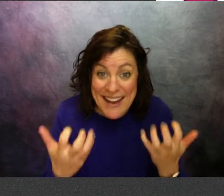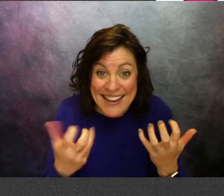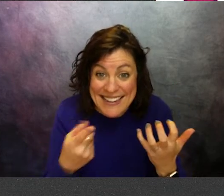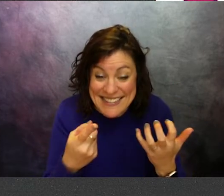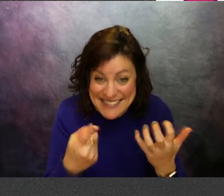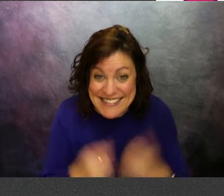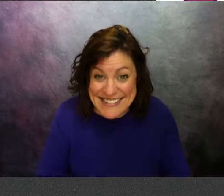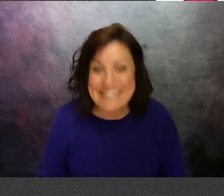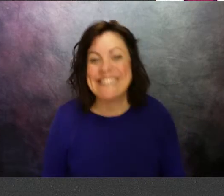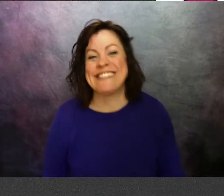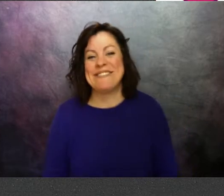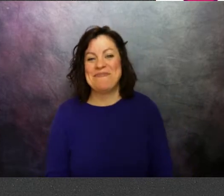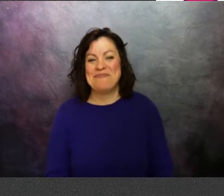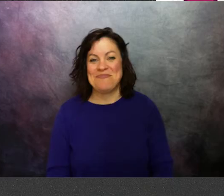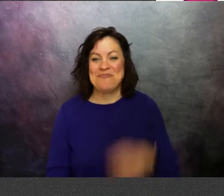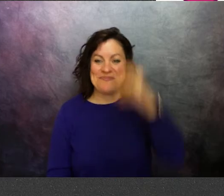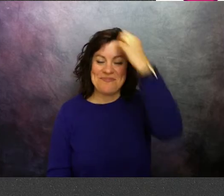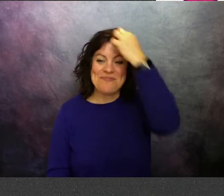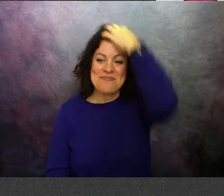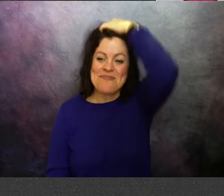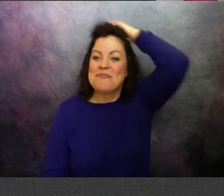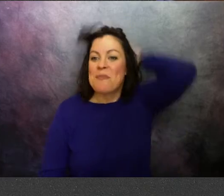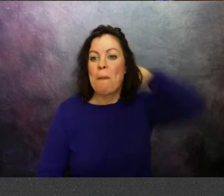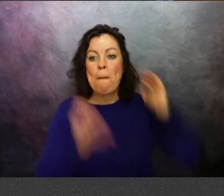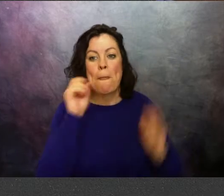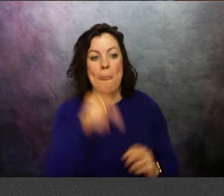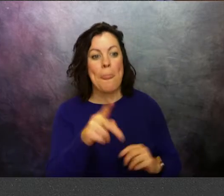In our book that we read today, 'Me On The Map',